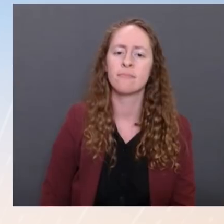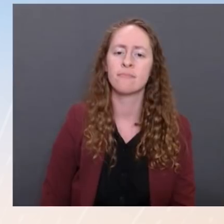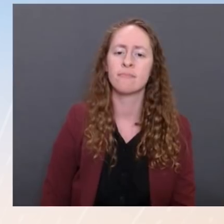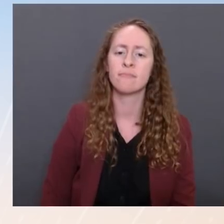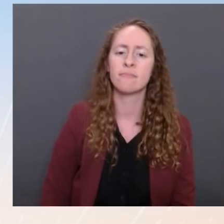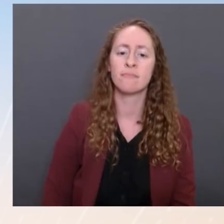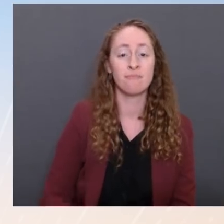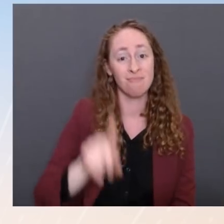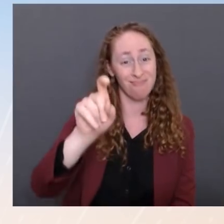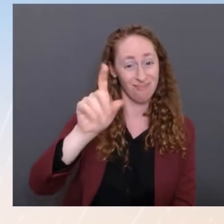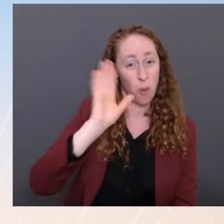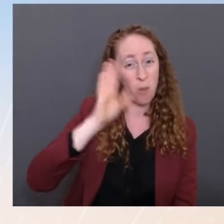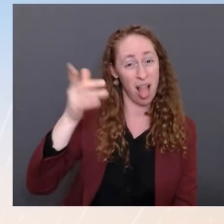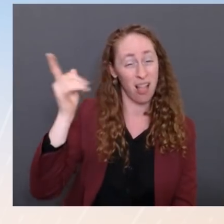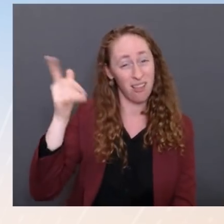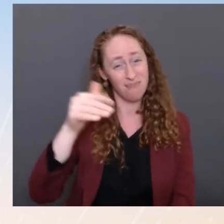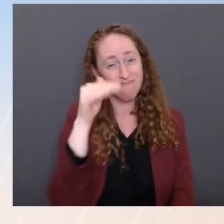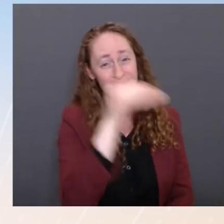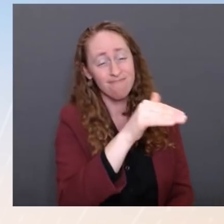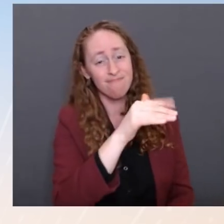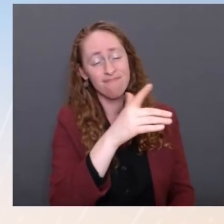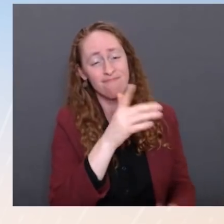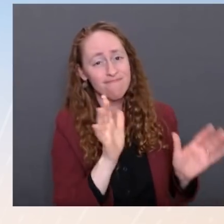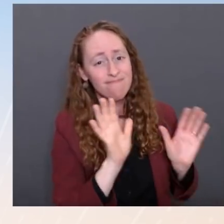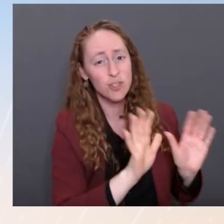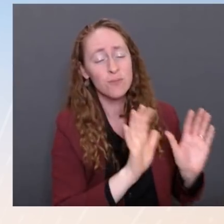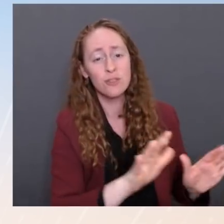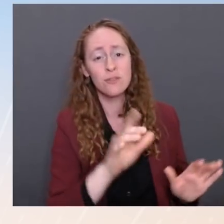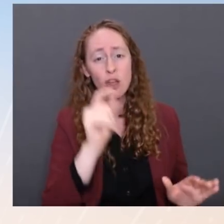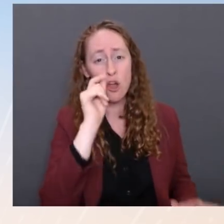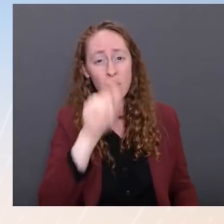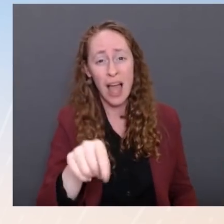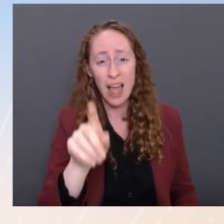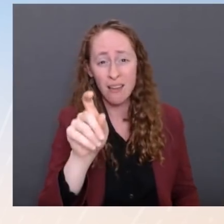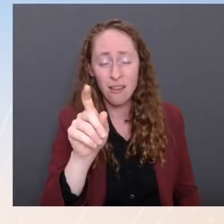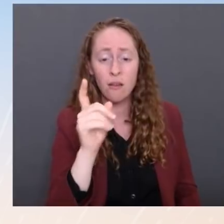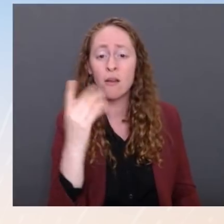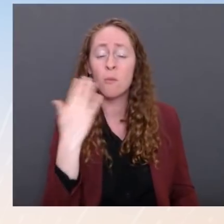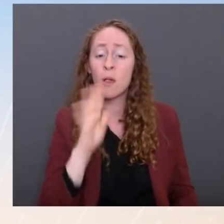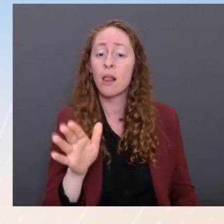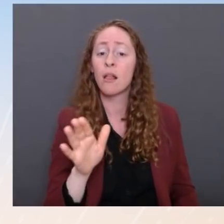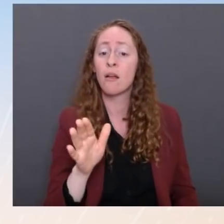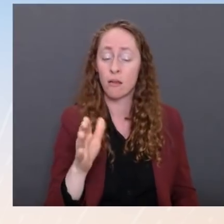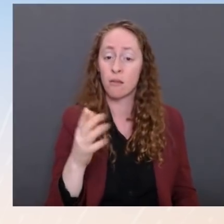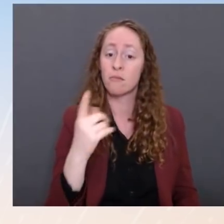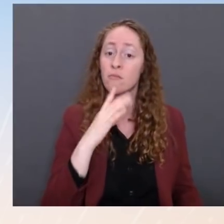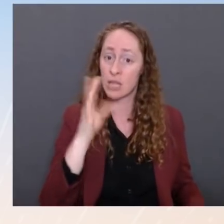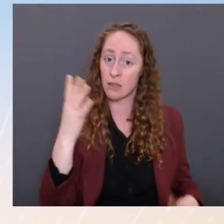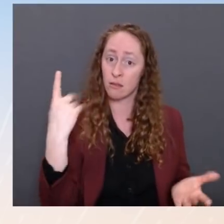to include the word "Russia" in the final communiqué. As you know, ASEAN have, so far, avoided using that word